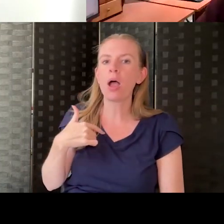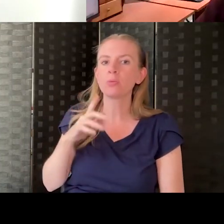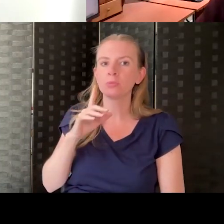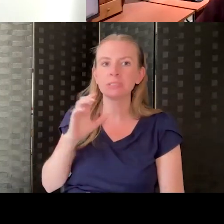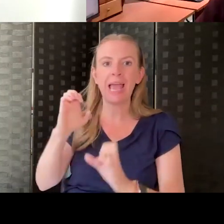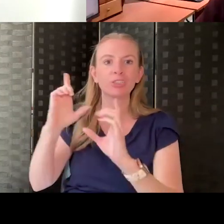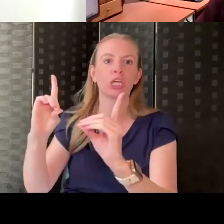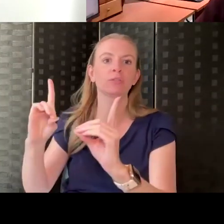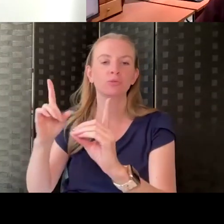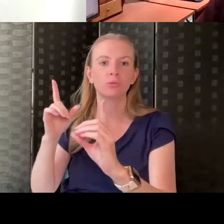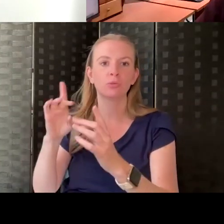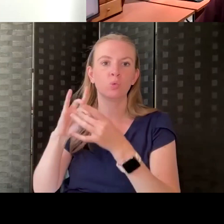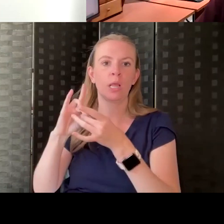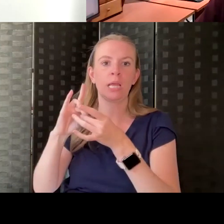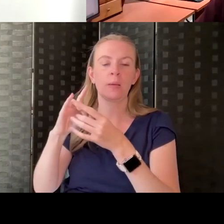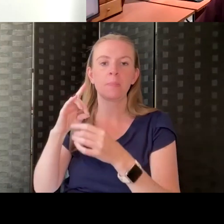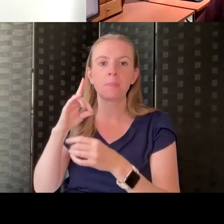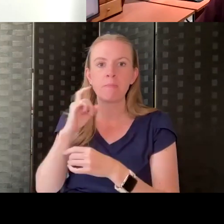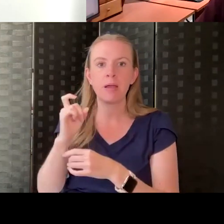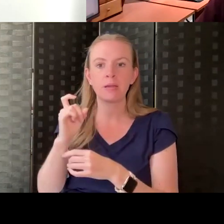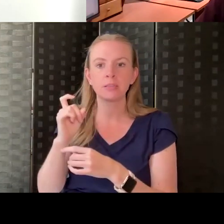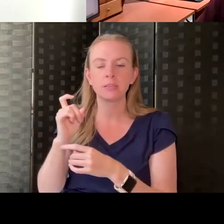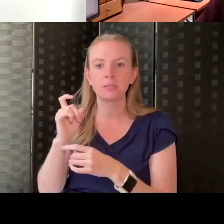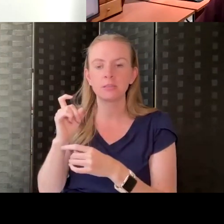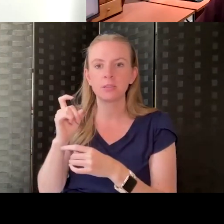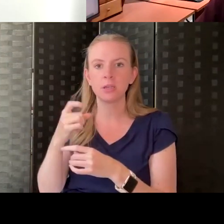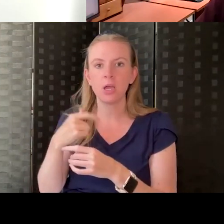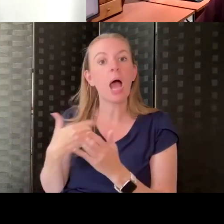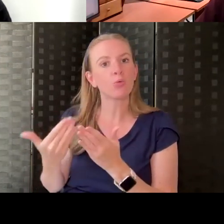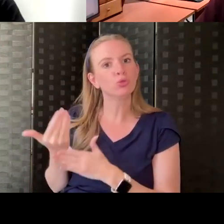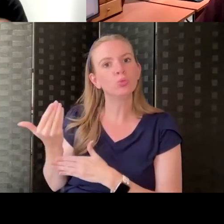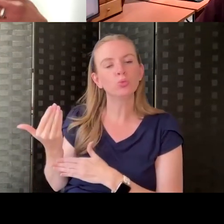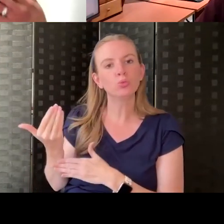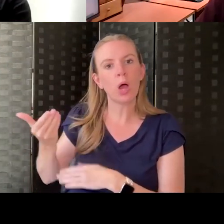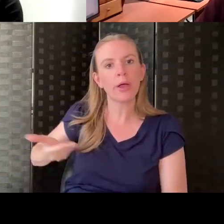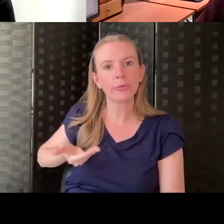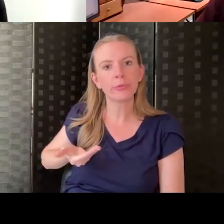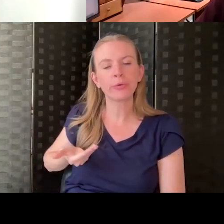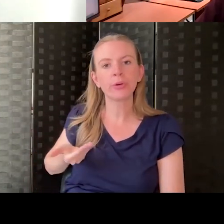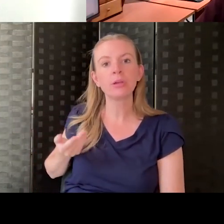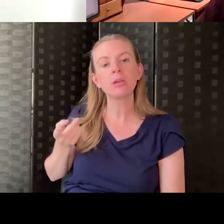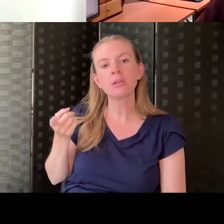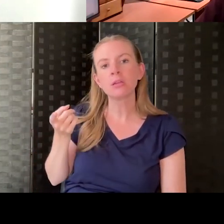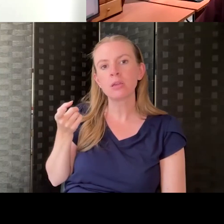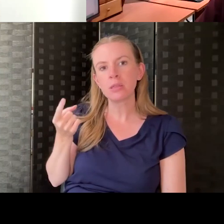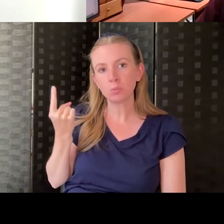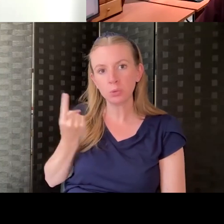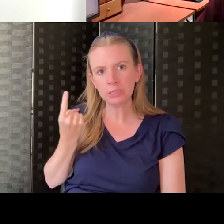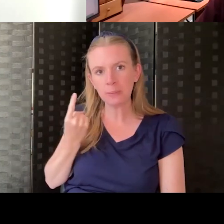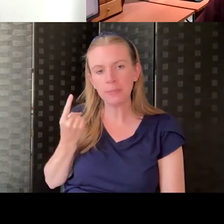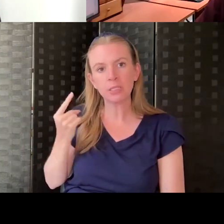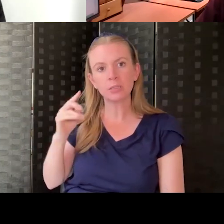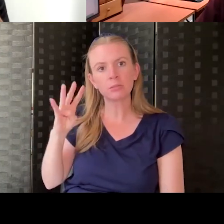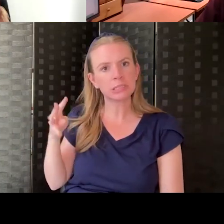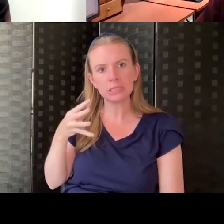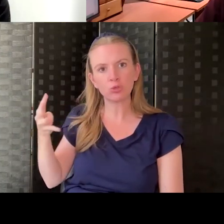purpose, because I was new to the company and this was actually something that was scheduled to. At